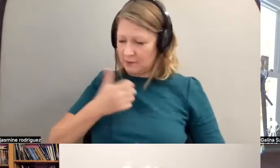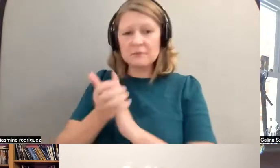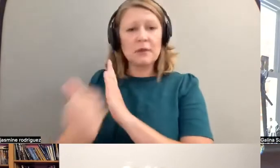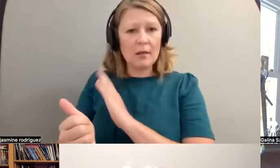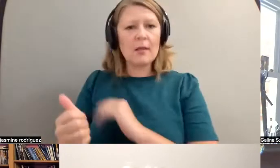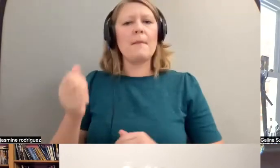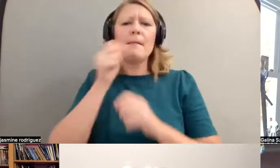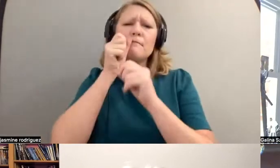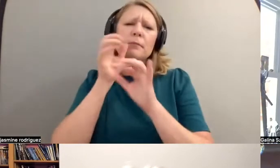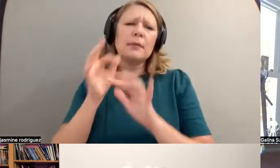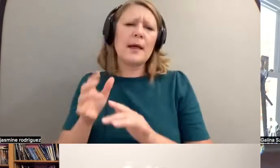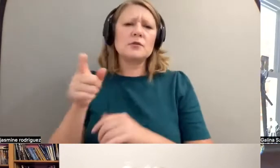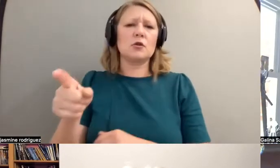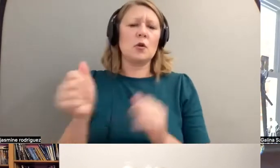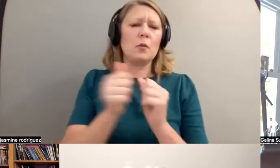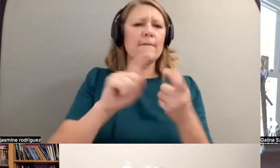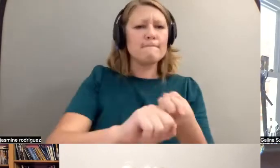it in her, and encouraged her to try different art forms.